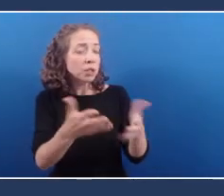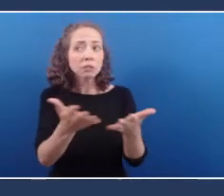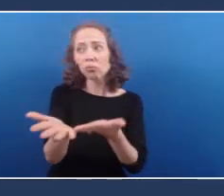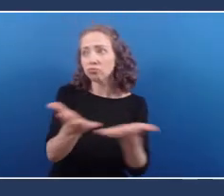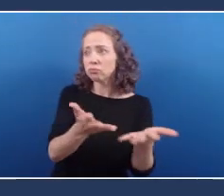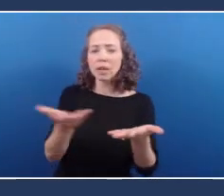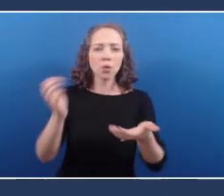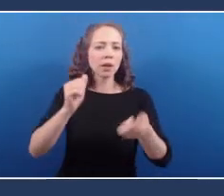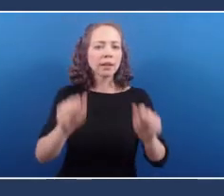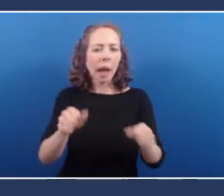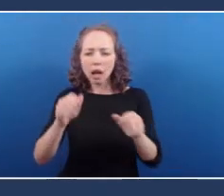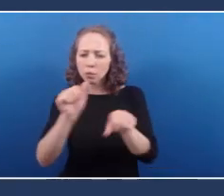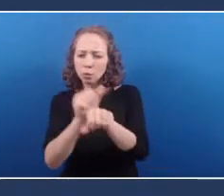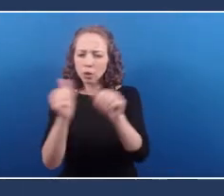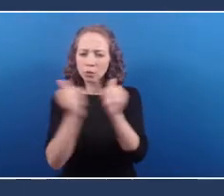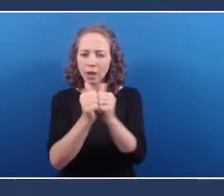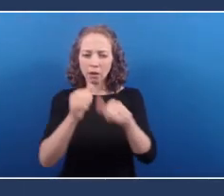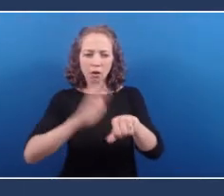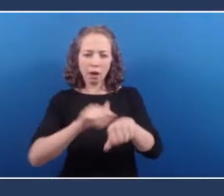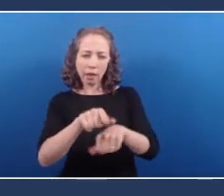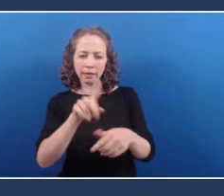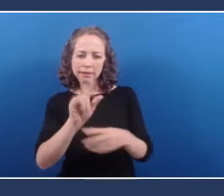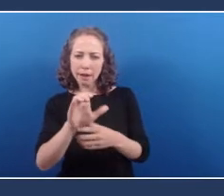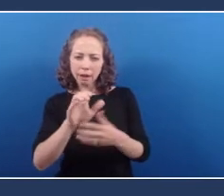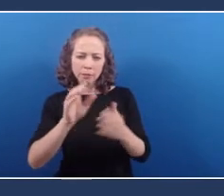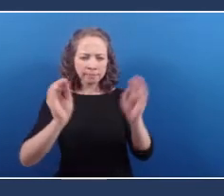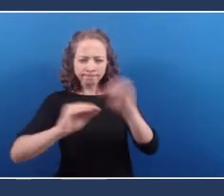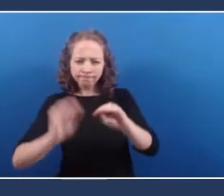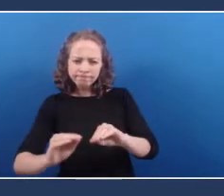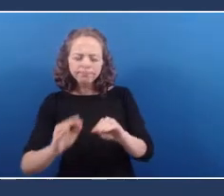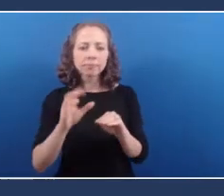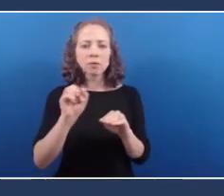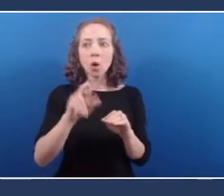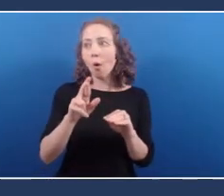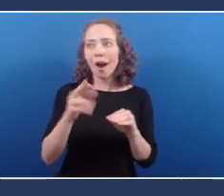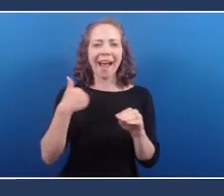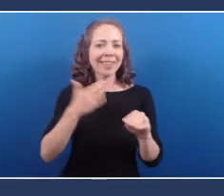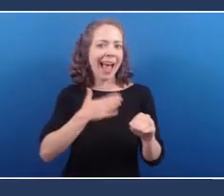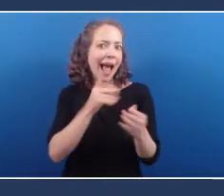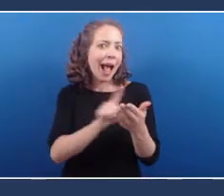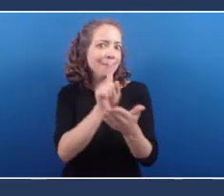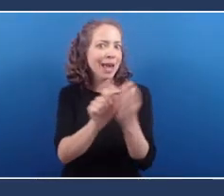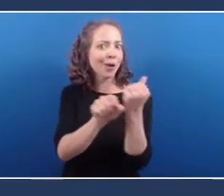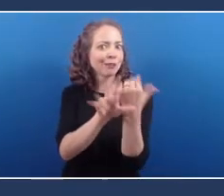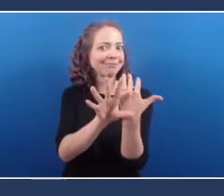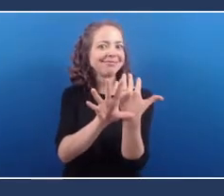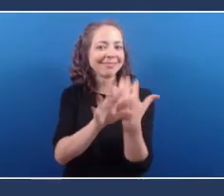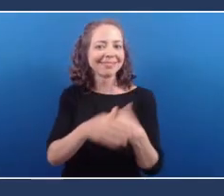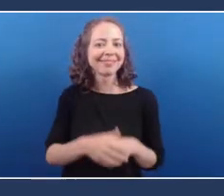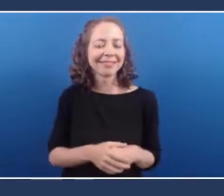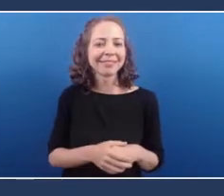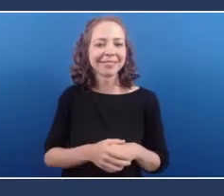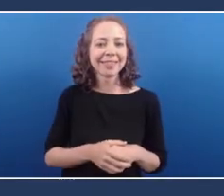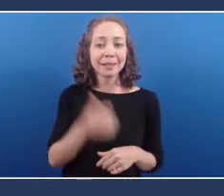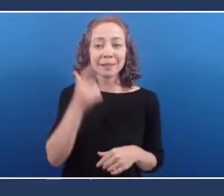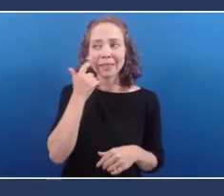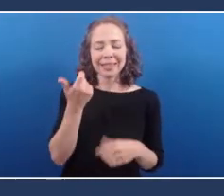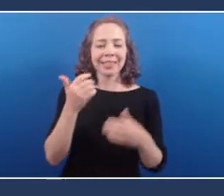on documents or even come together for those happy hours. Because communication, I think, is key.